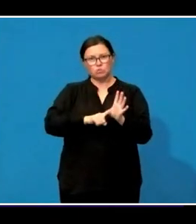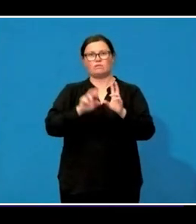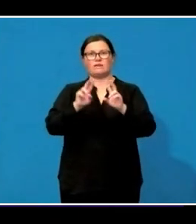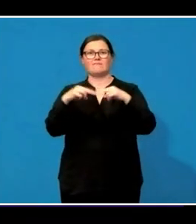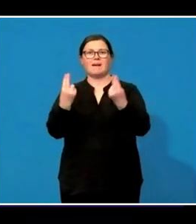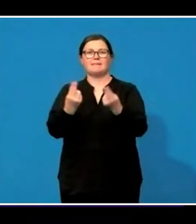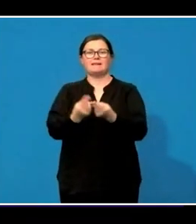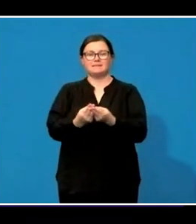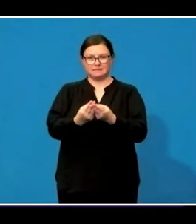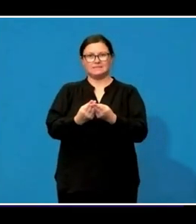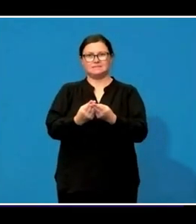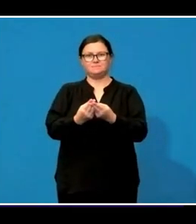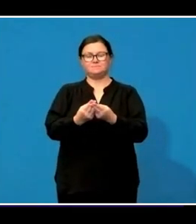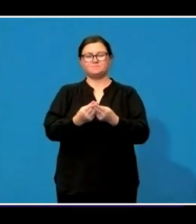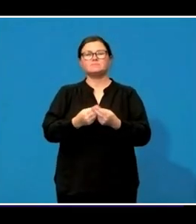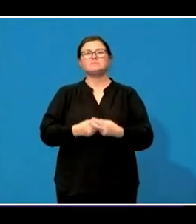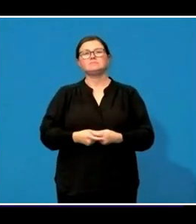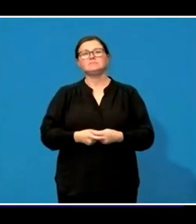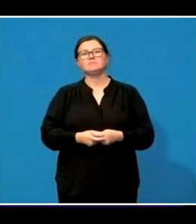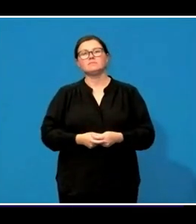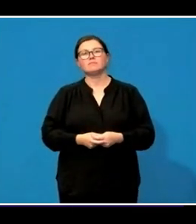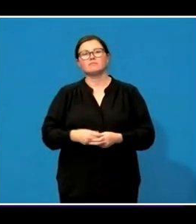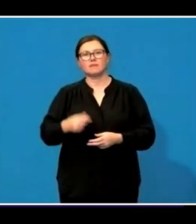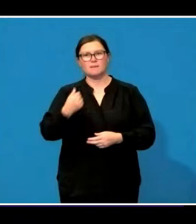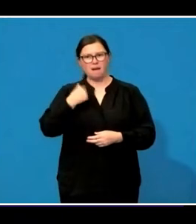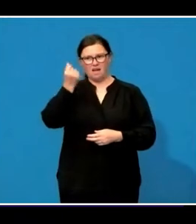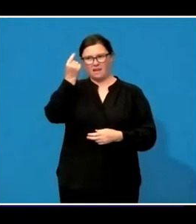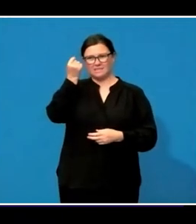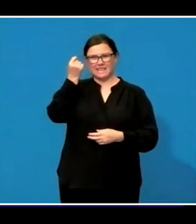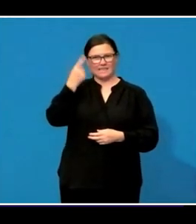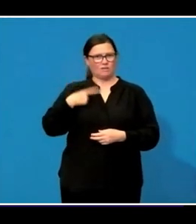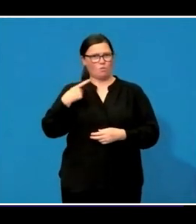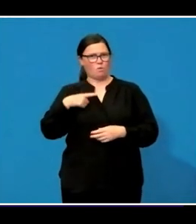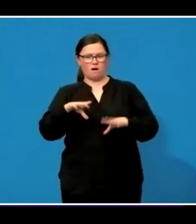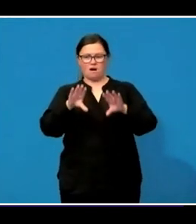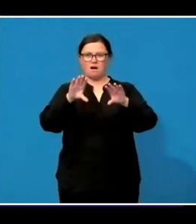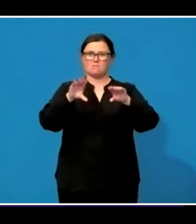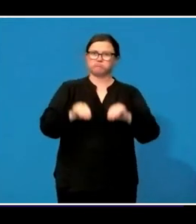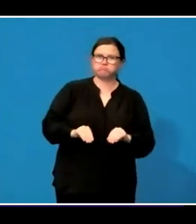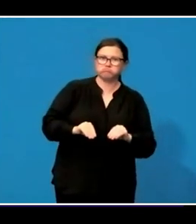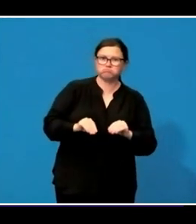My understanding is that it was because it was unsustainable and that it was of